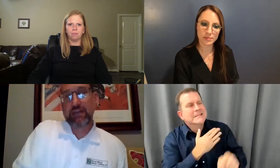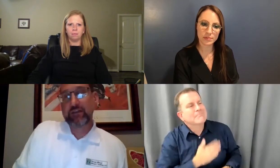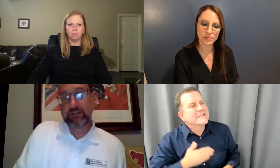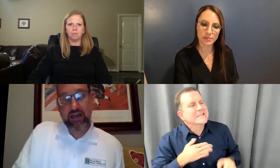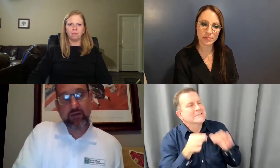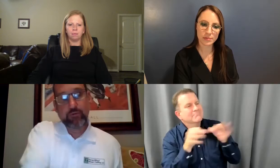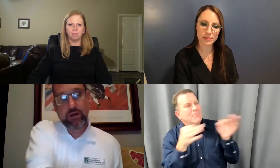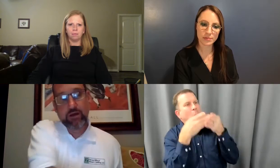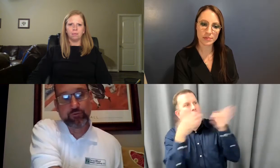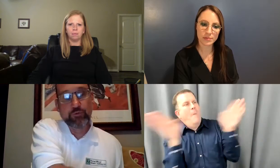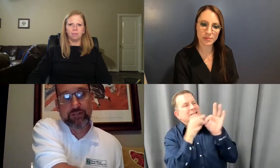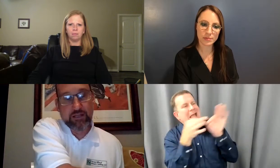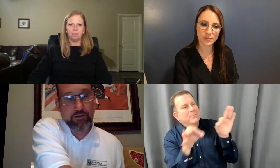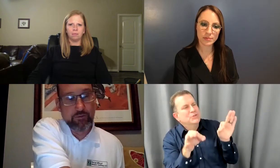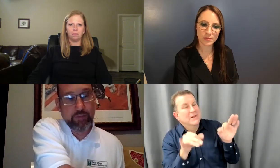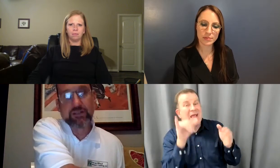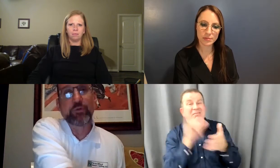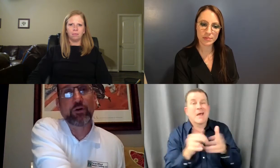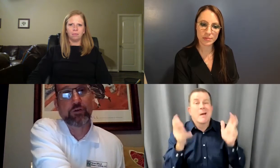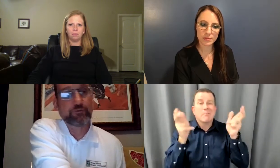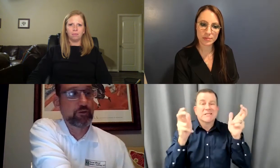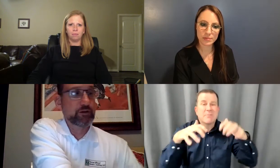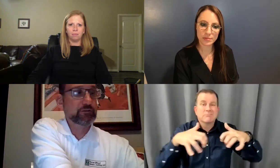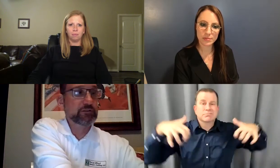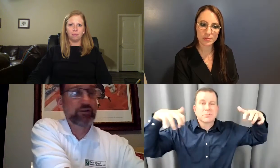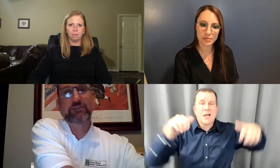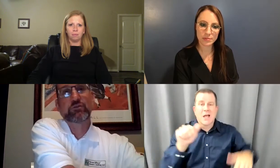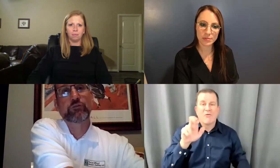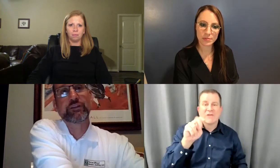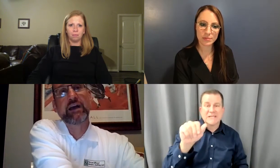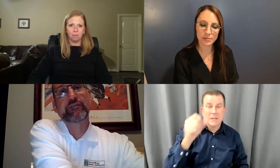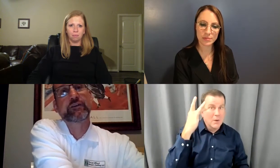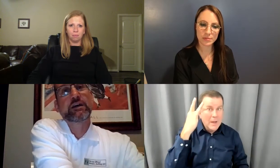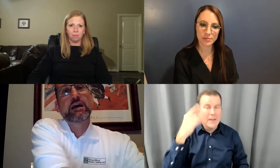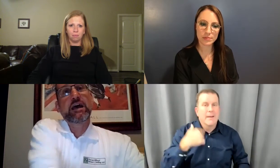because at the time I was representing the basketball coach for the Talladega School for the Deaf.